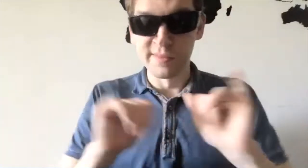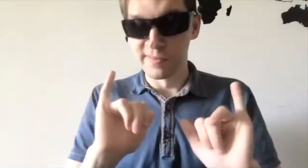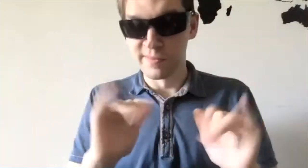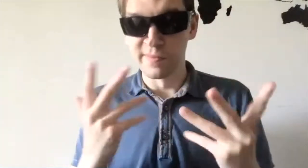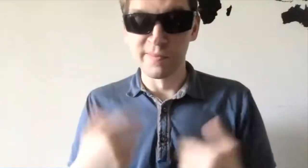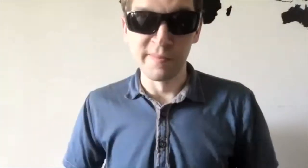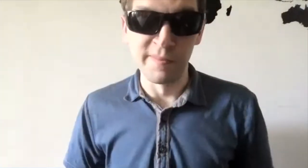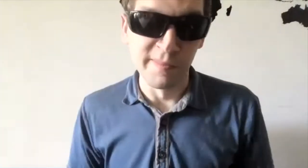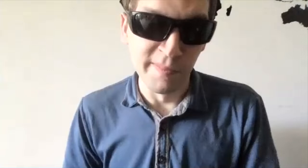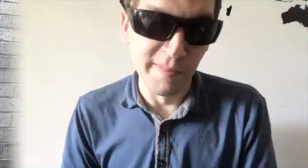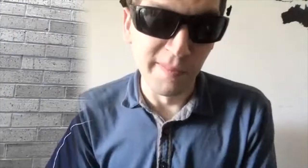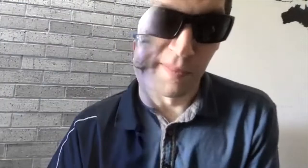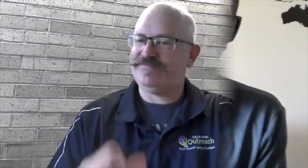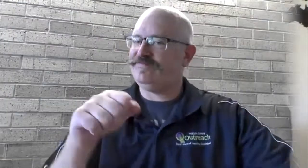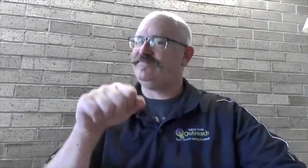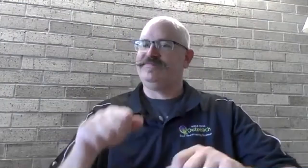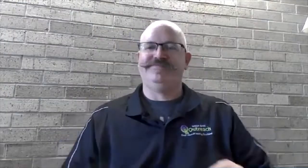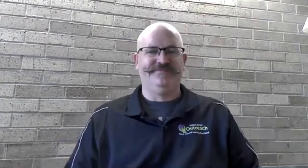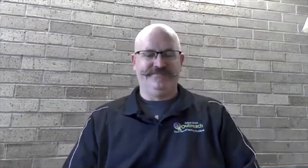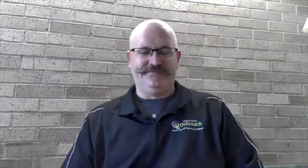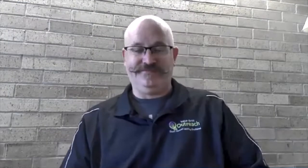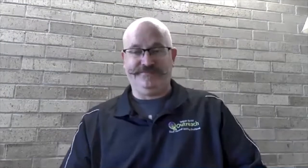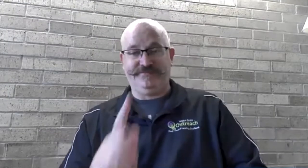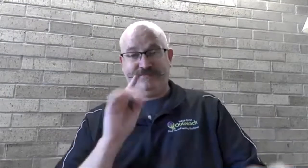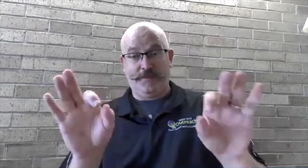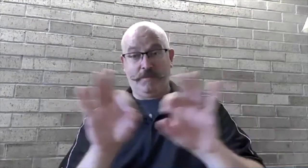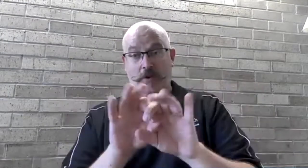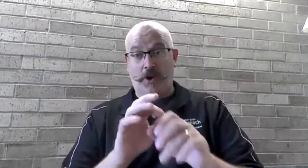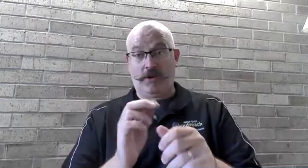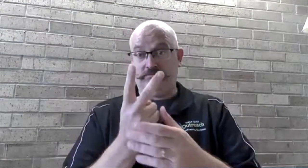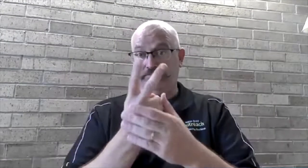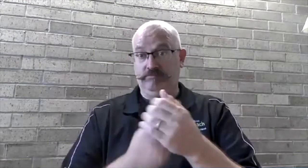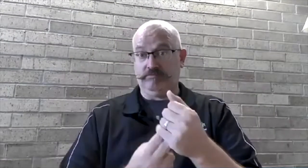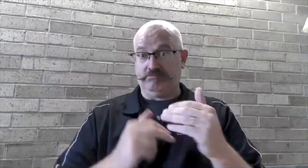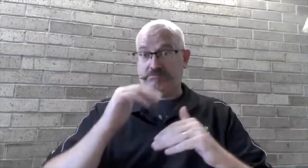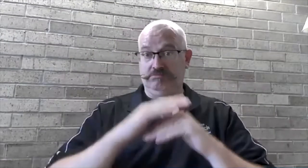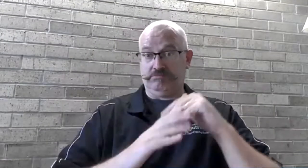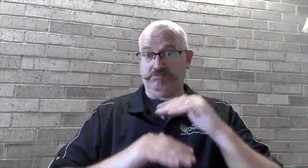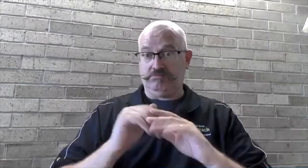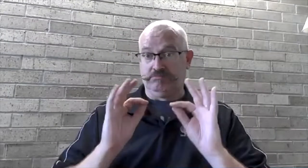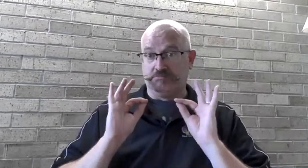Setting up that foundation is a good thing and helps the communication flow better.